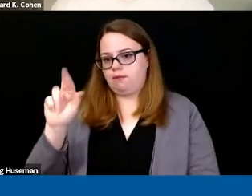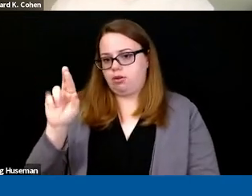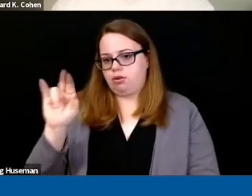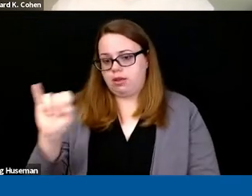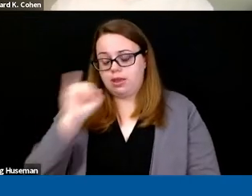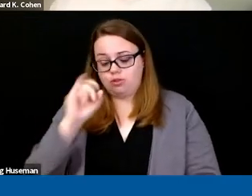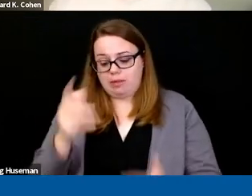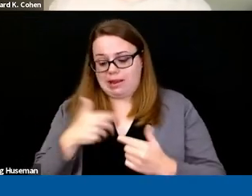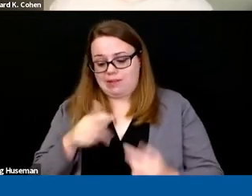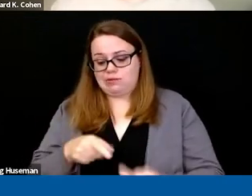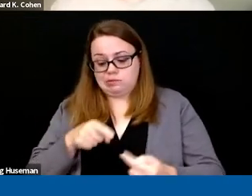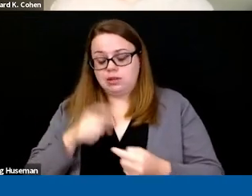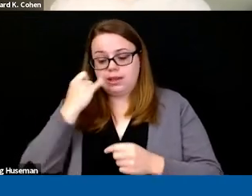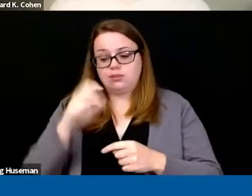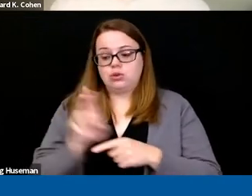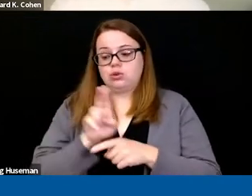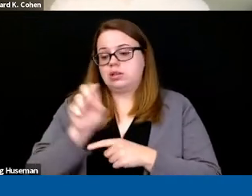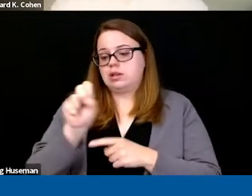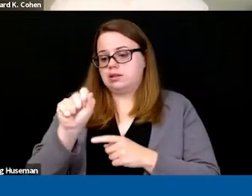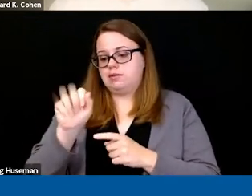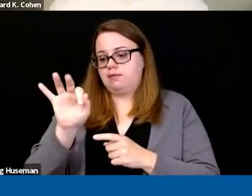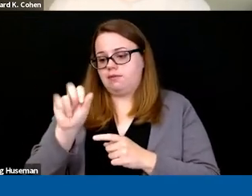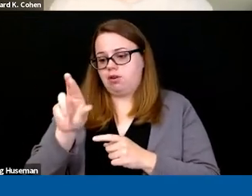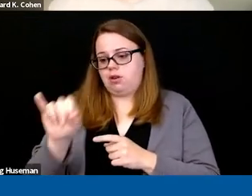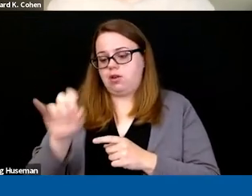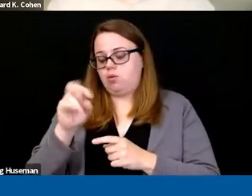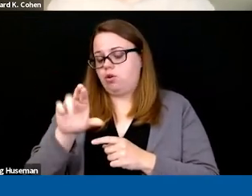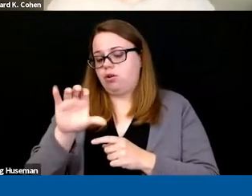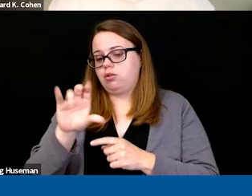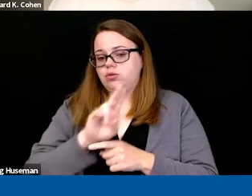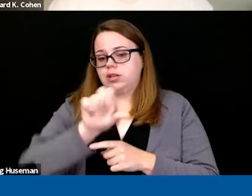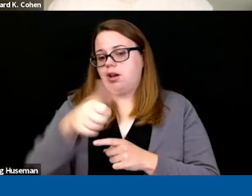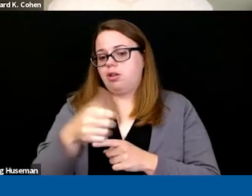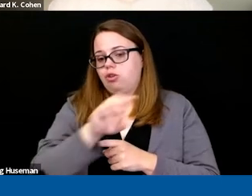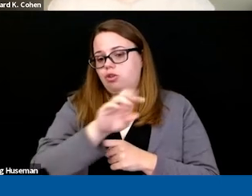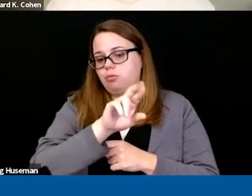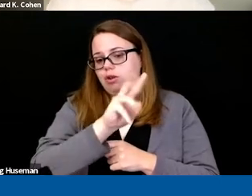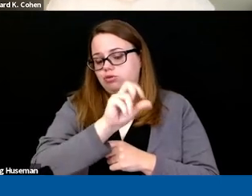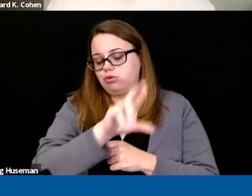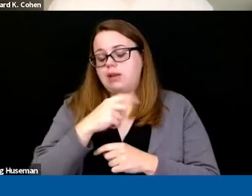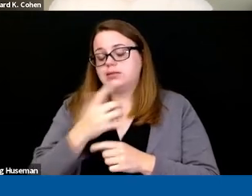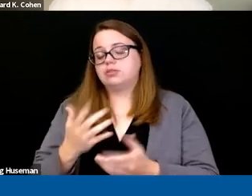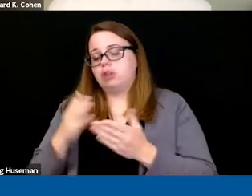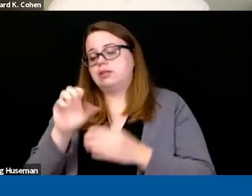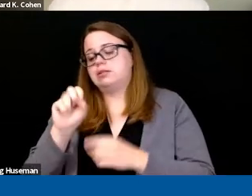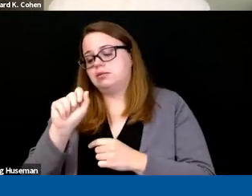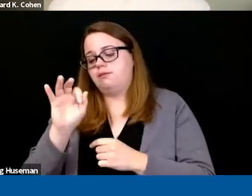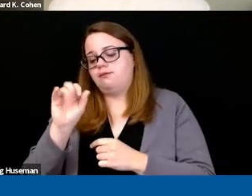and testing on Chrome or any other browser. So I recommend sticking with Safari. That will give you the best support. So,